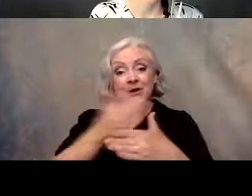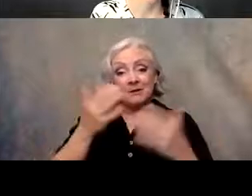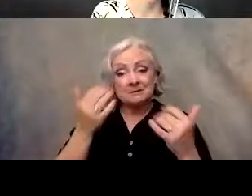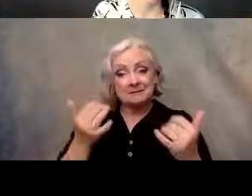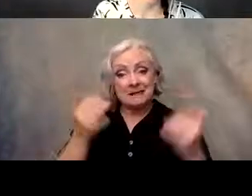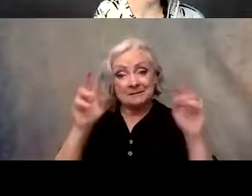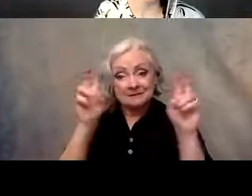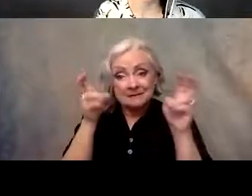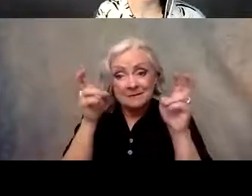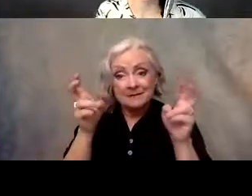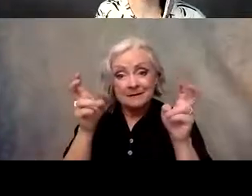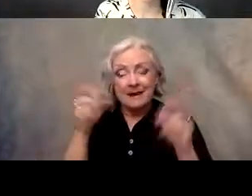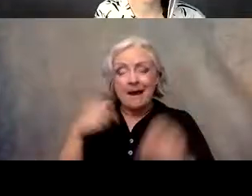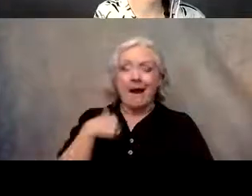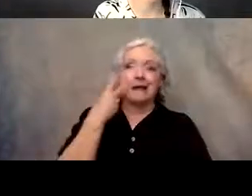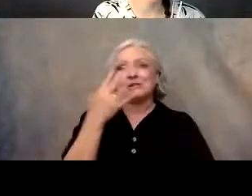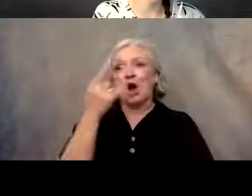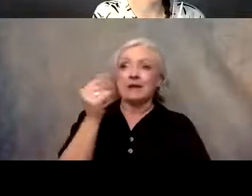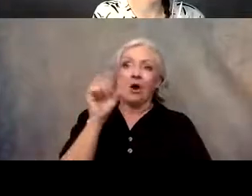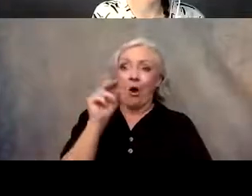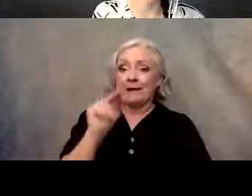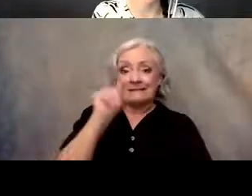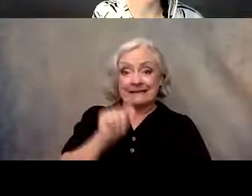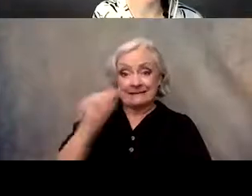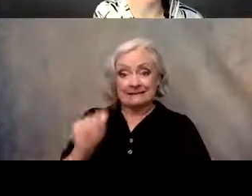I saw it on TikTok making sure your video assets